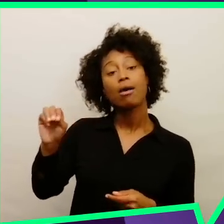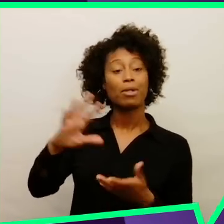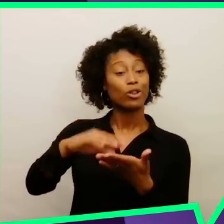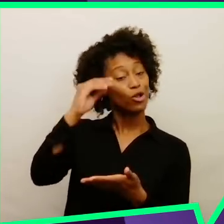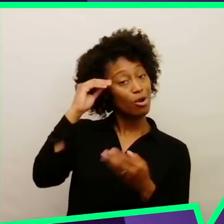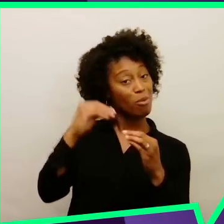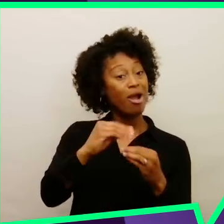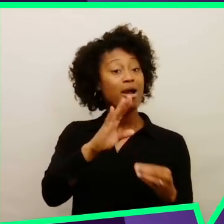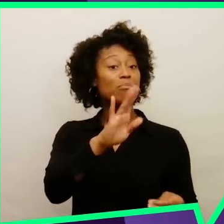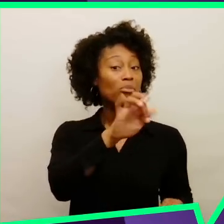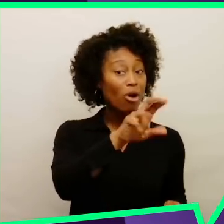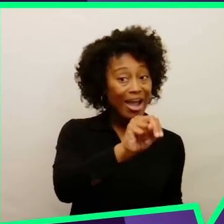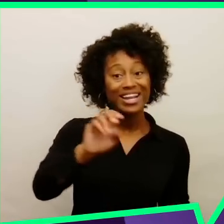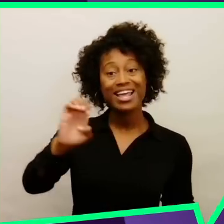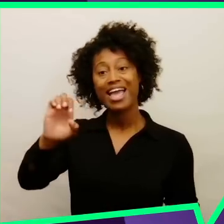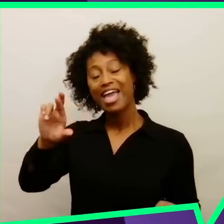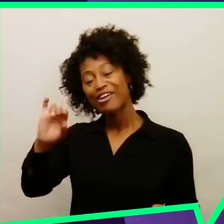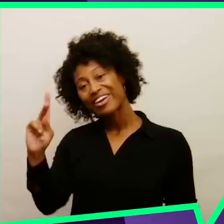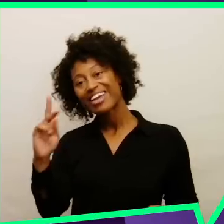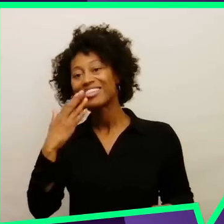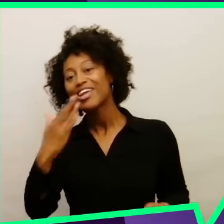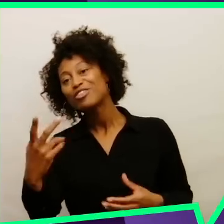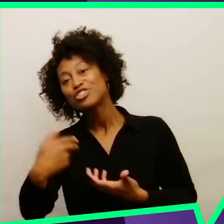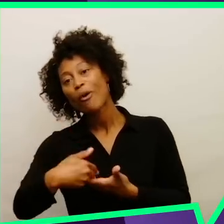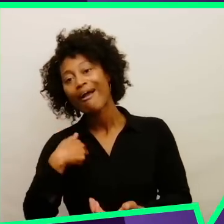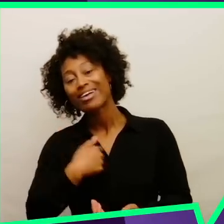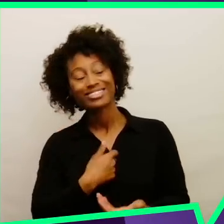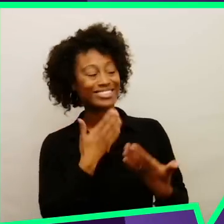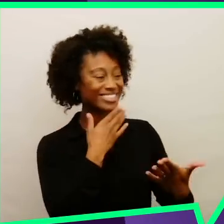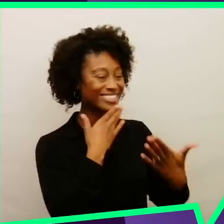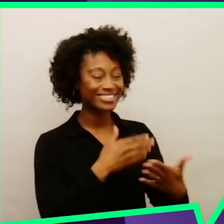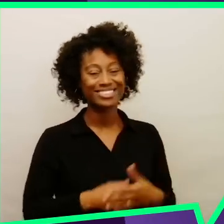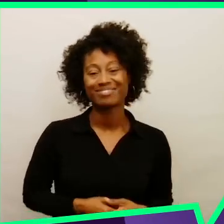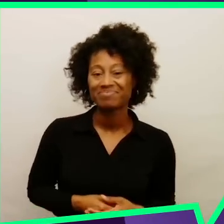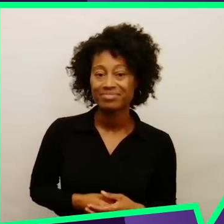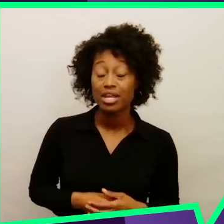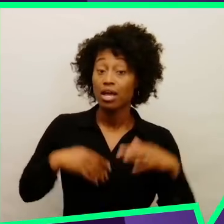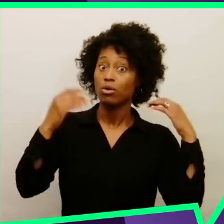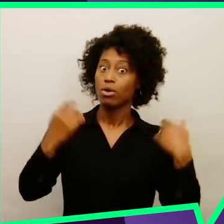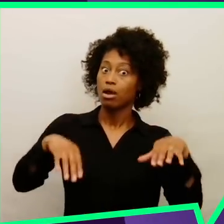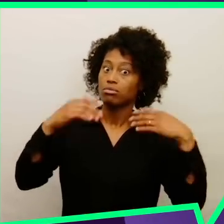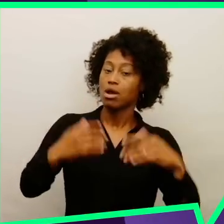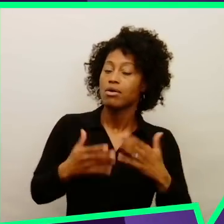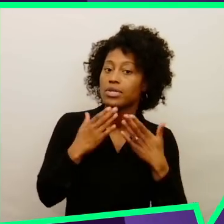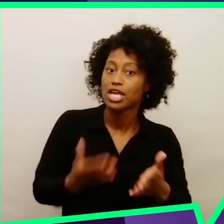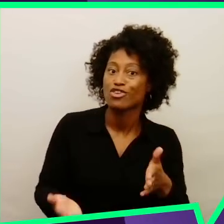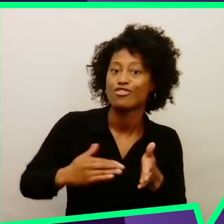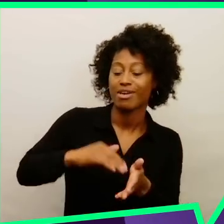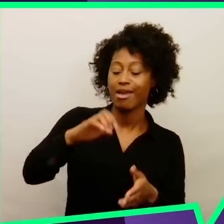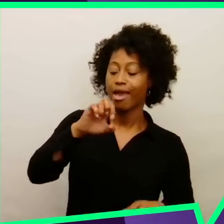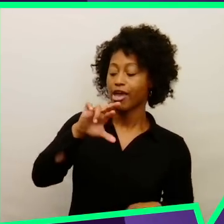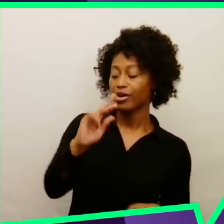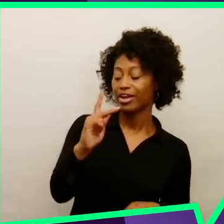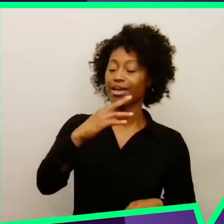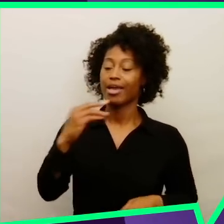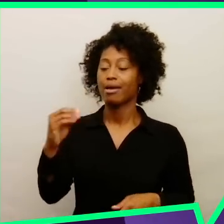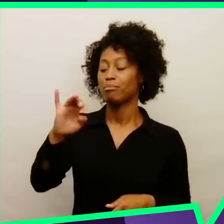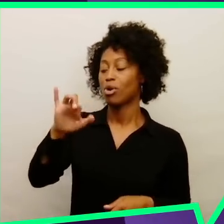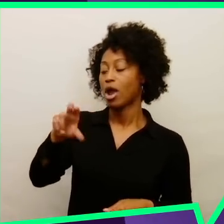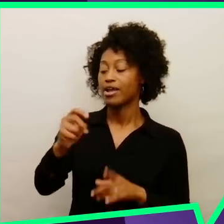Thanks for having us. Yeah. Wow. A huge thank you of course, again, to Erik and to Brian from Cleverlike.